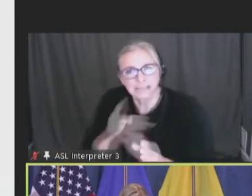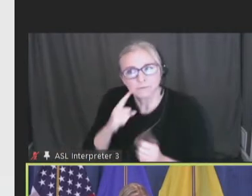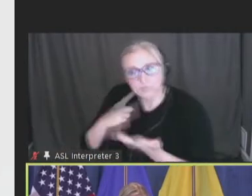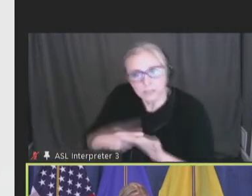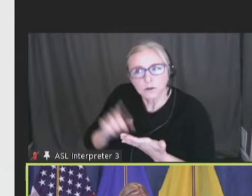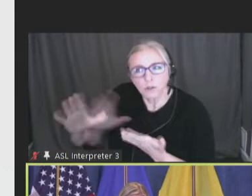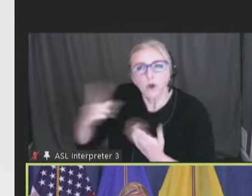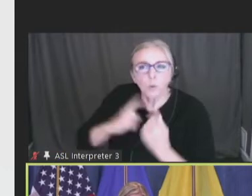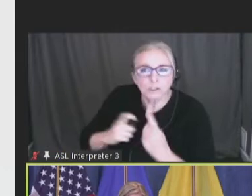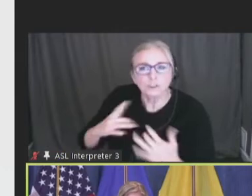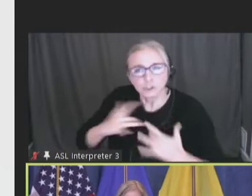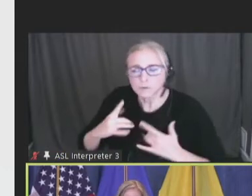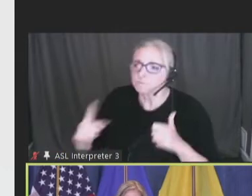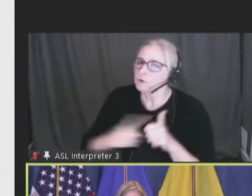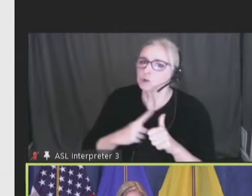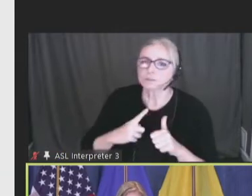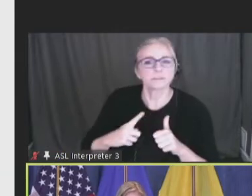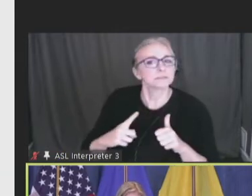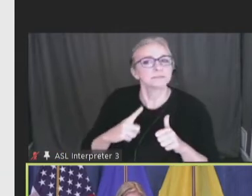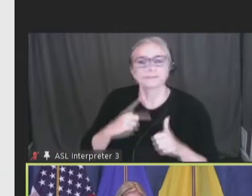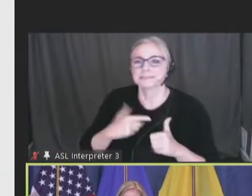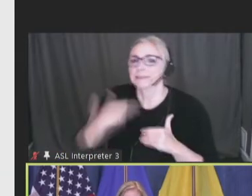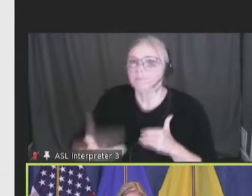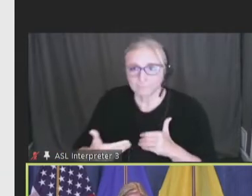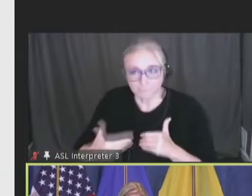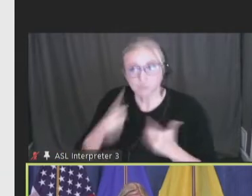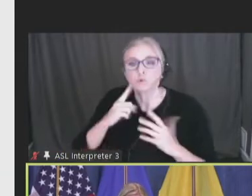first step in the rollout of any public health initiative, including this one.